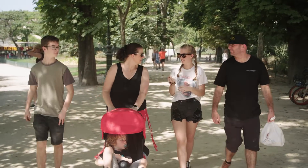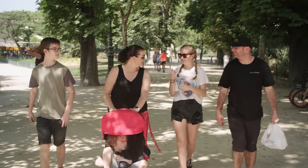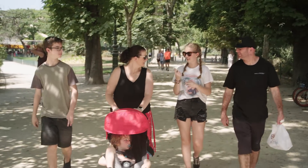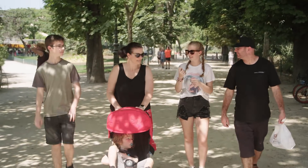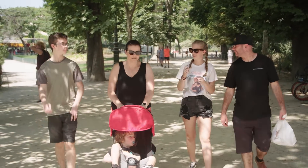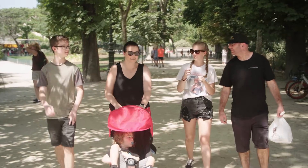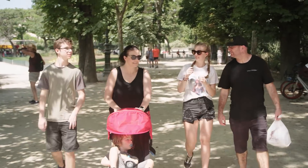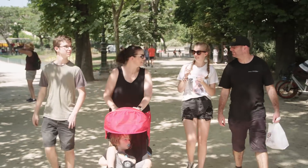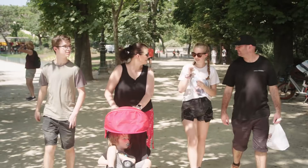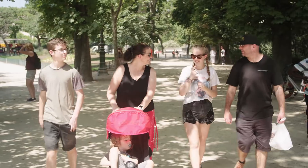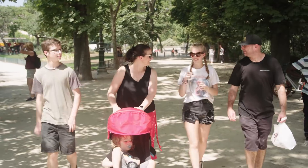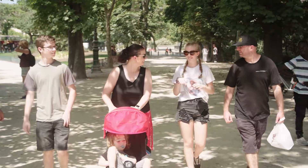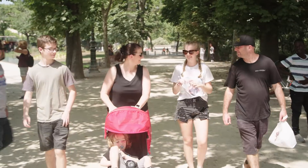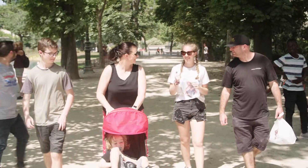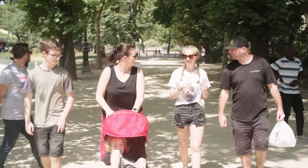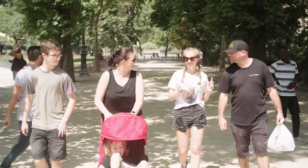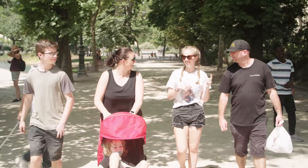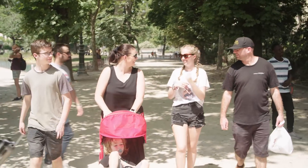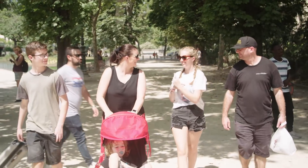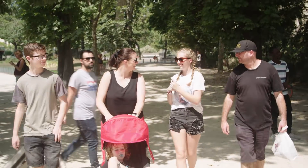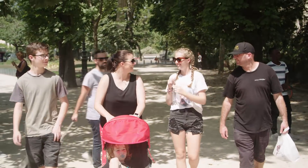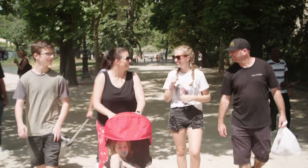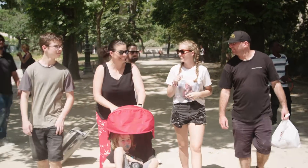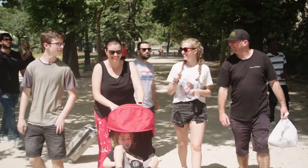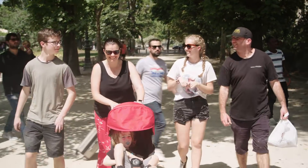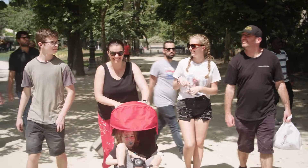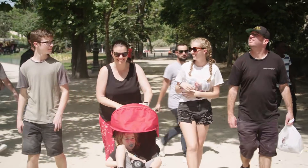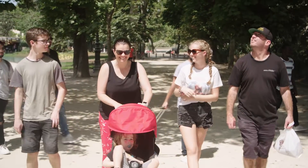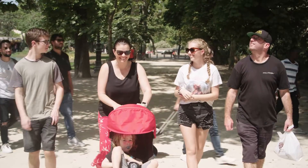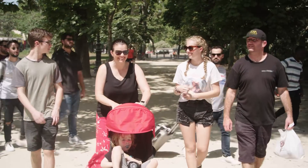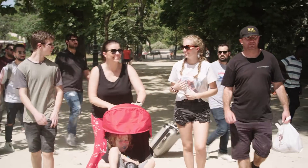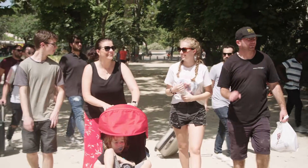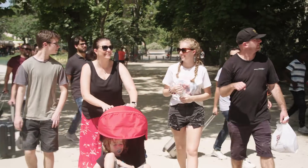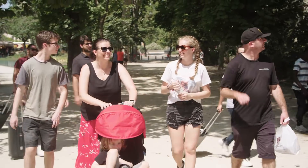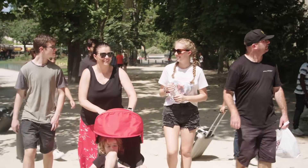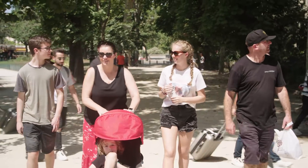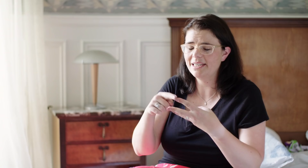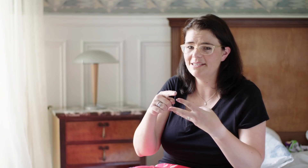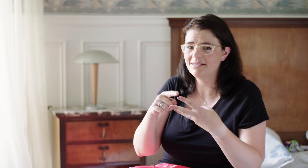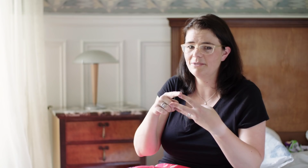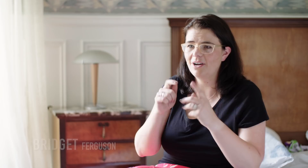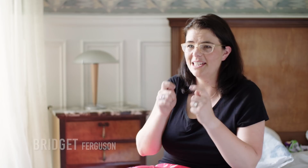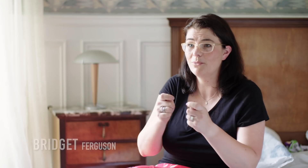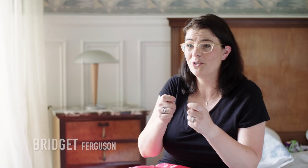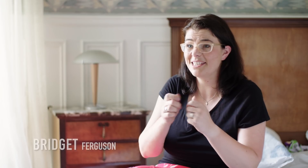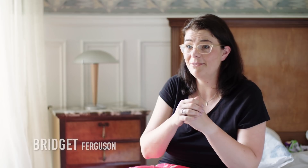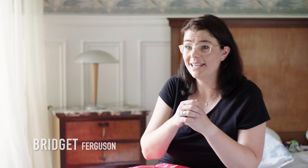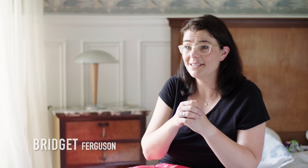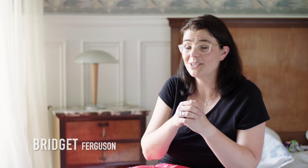Between Zoe and Carter, they're quite different, particularly if you were to look at how much they hear. Zoe is defined at moderate-severe,